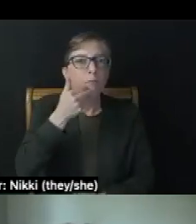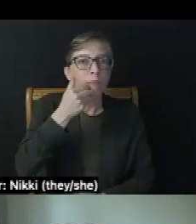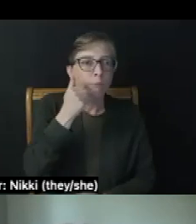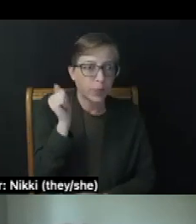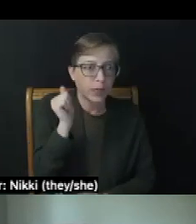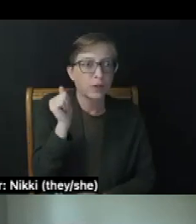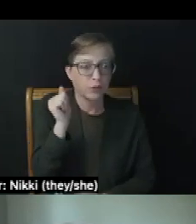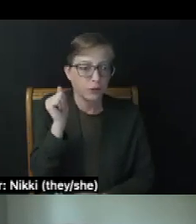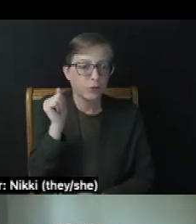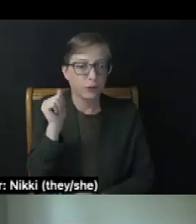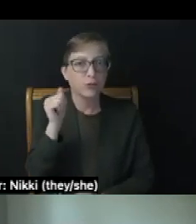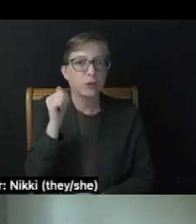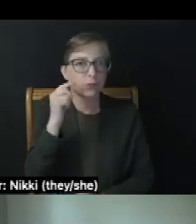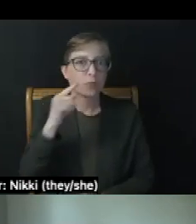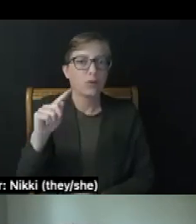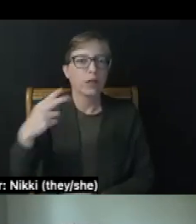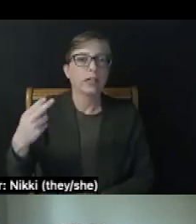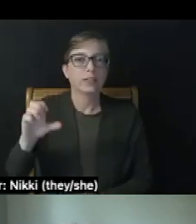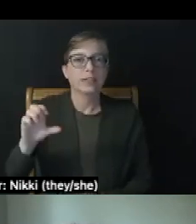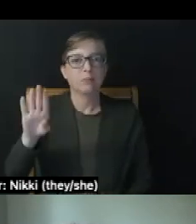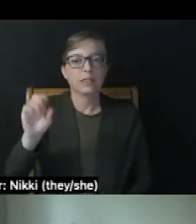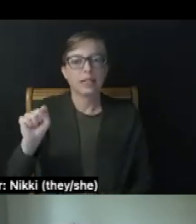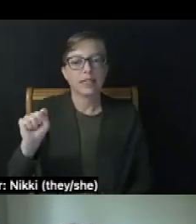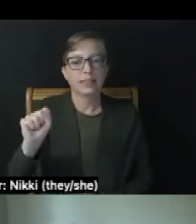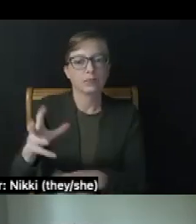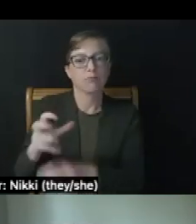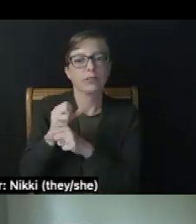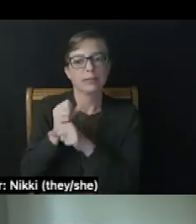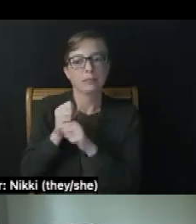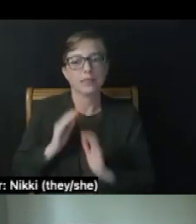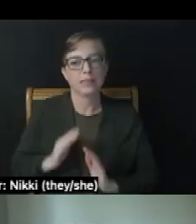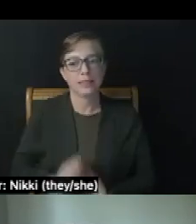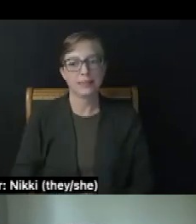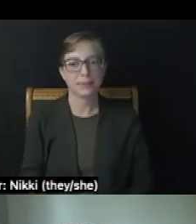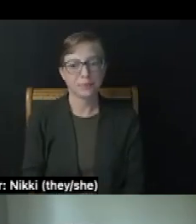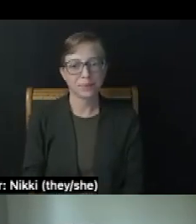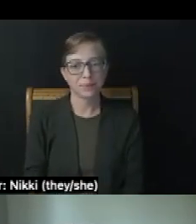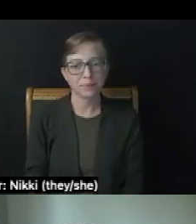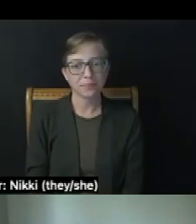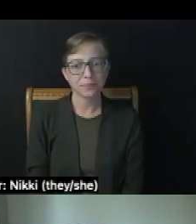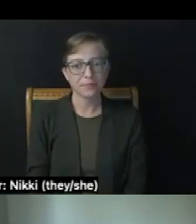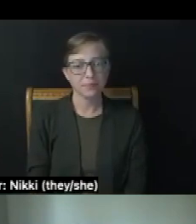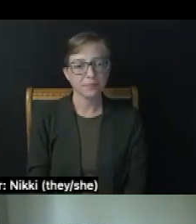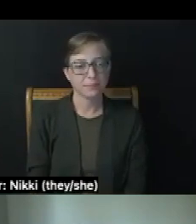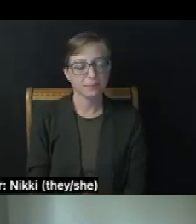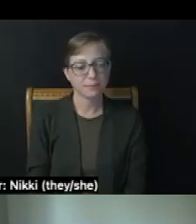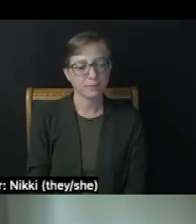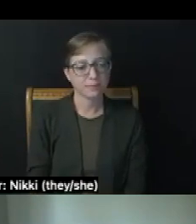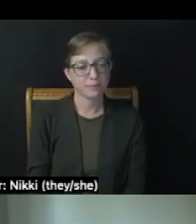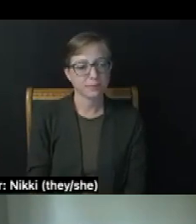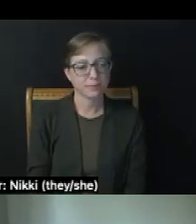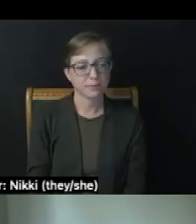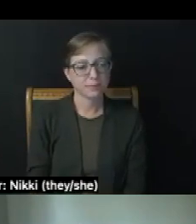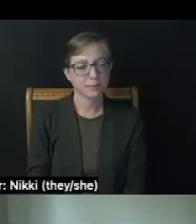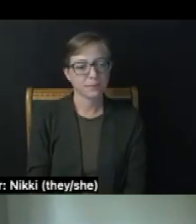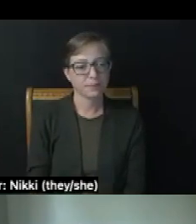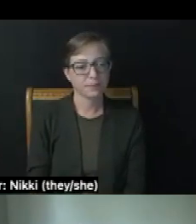HCBS recipients